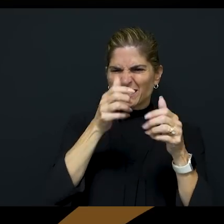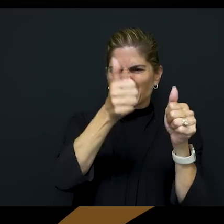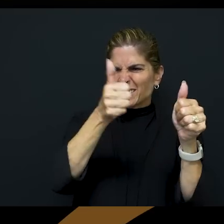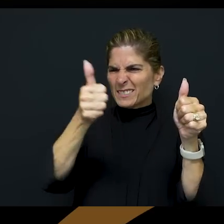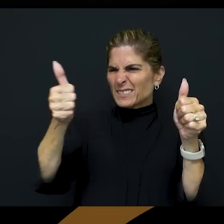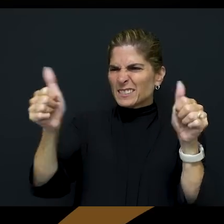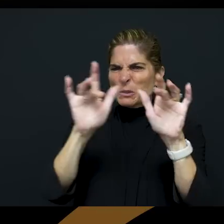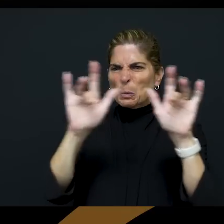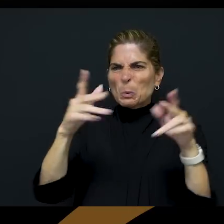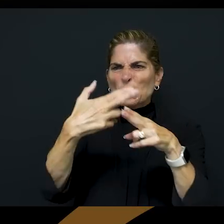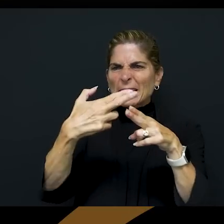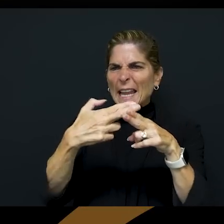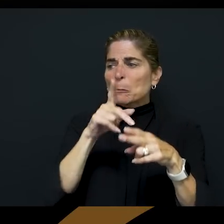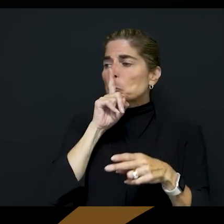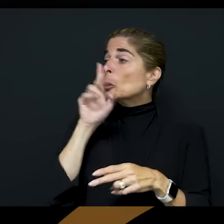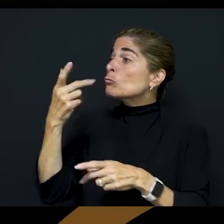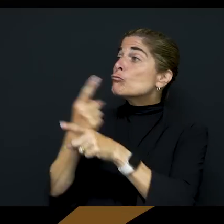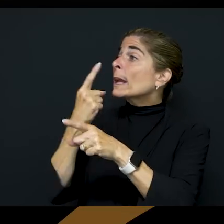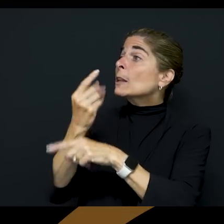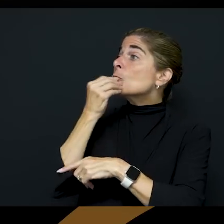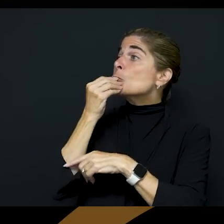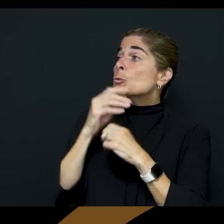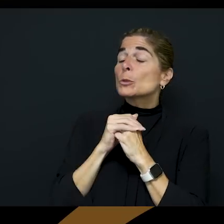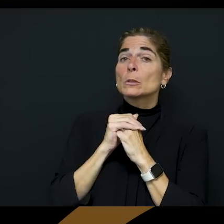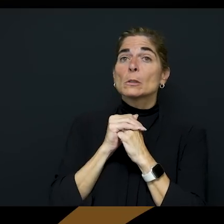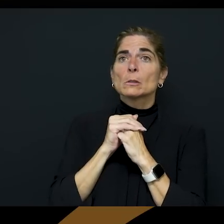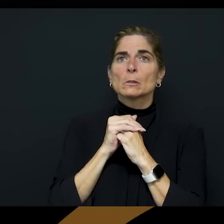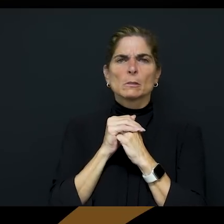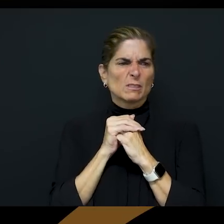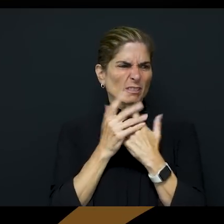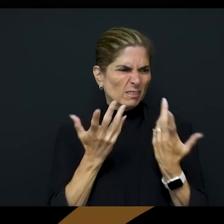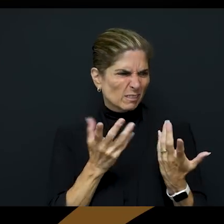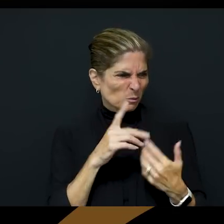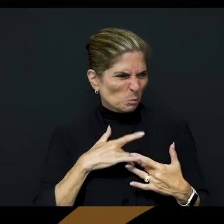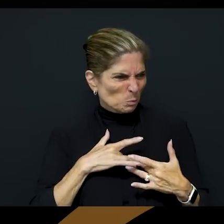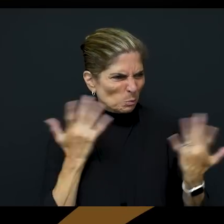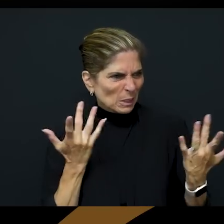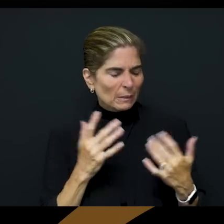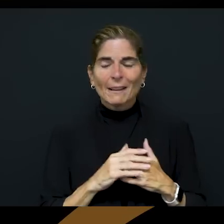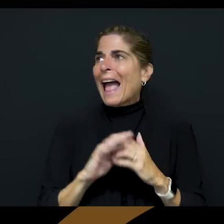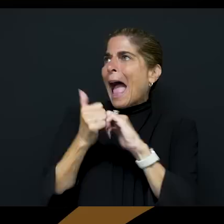What's all this unmarked stuff? It's just regular food. What's the deal?